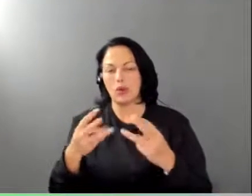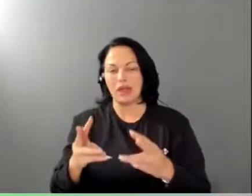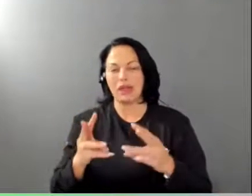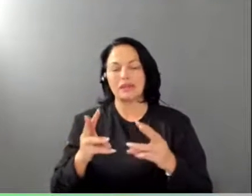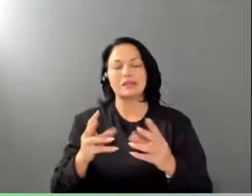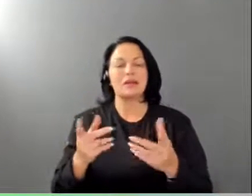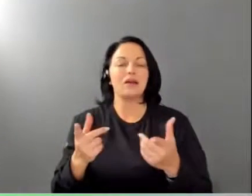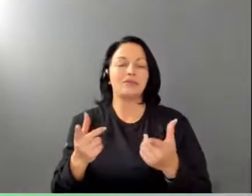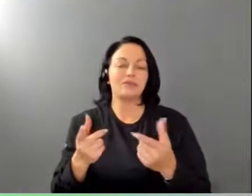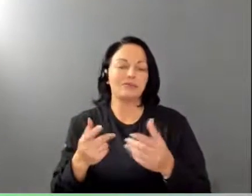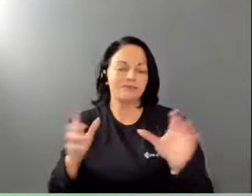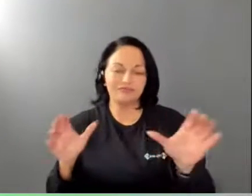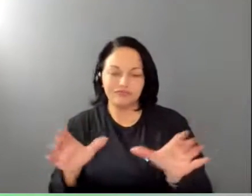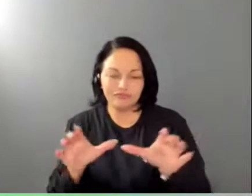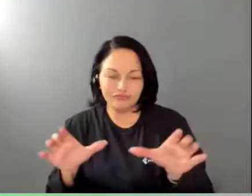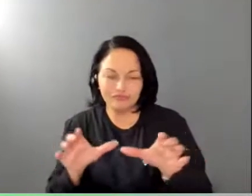it means that someone with a